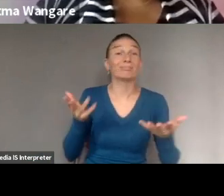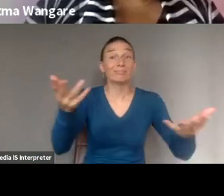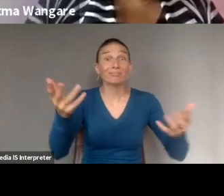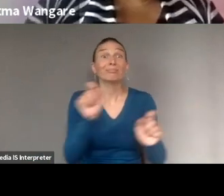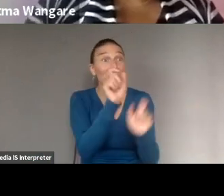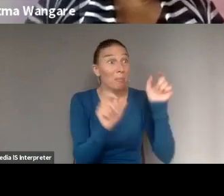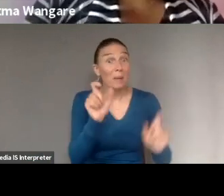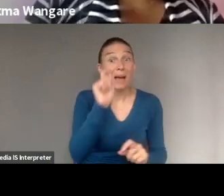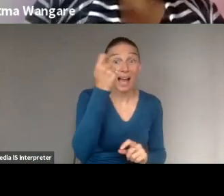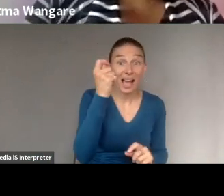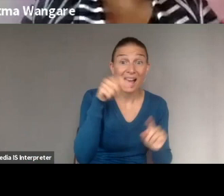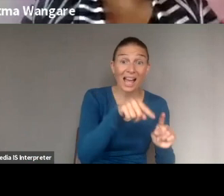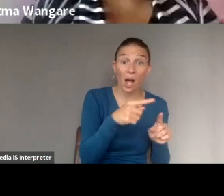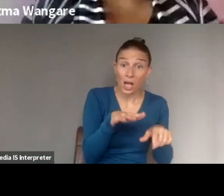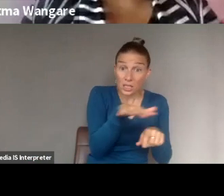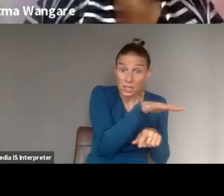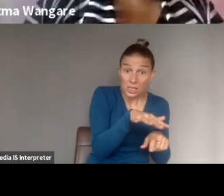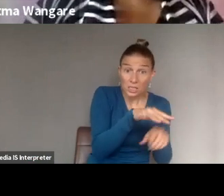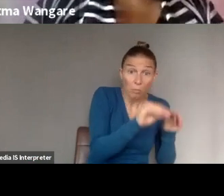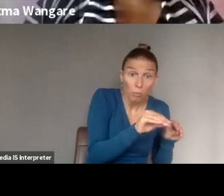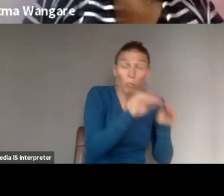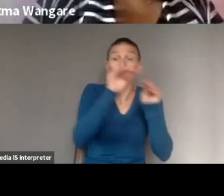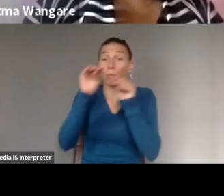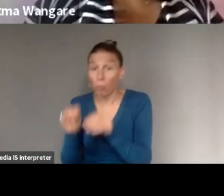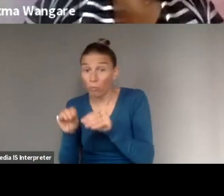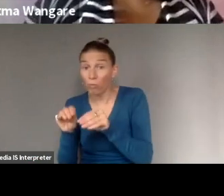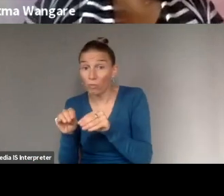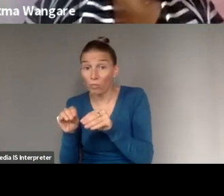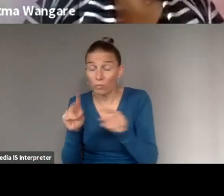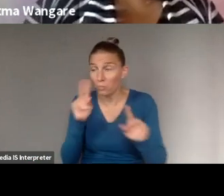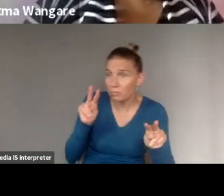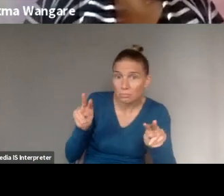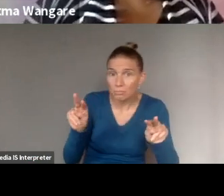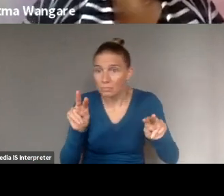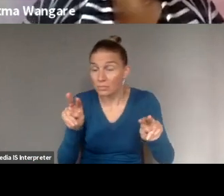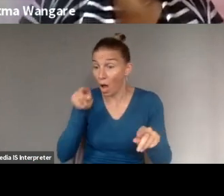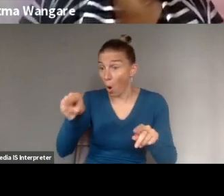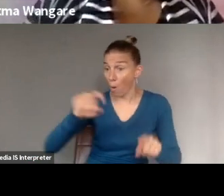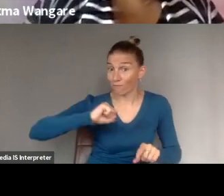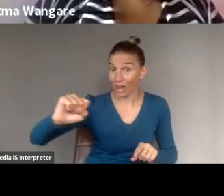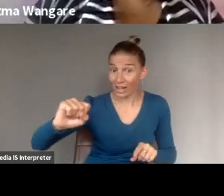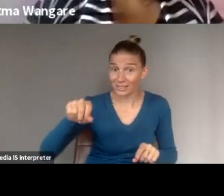from one district to another just, you know, checking which medical board is sitting on such a day.